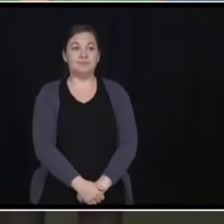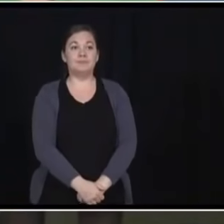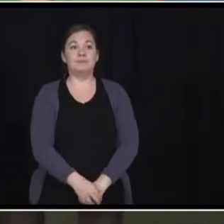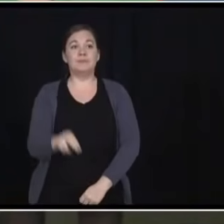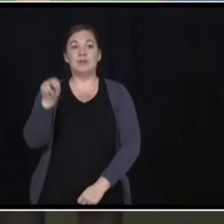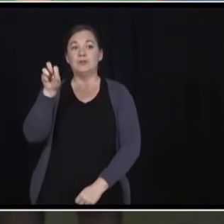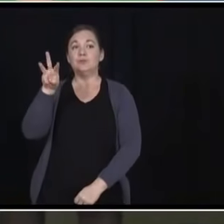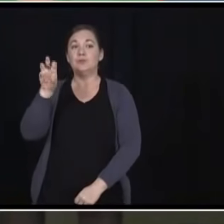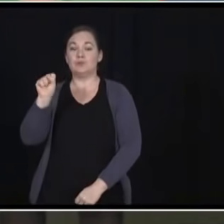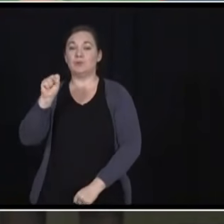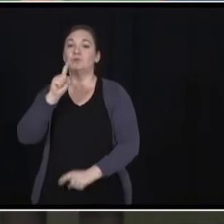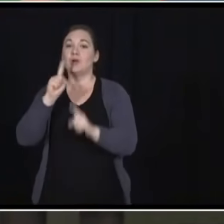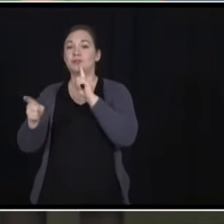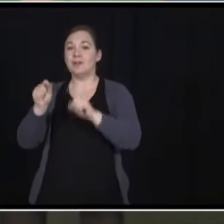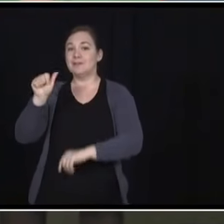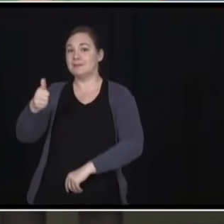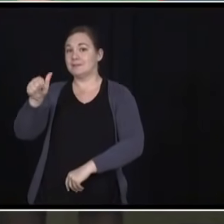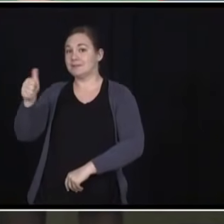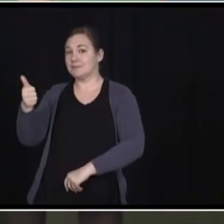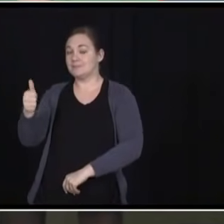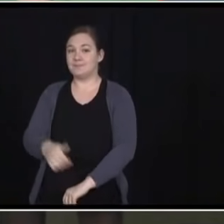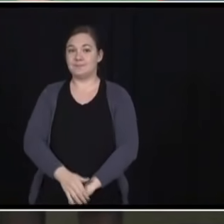First question comes from new stock 1010. Please go ahead.